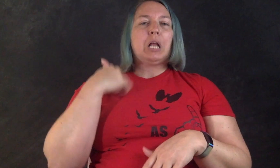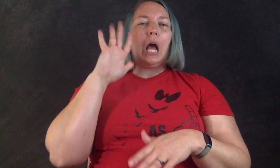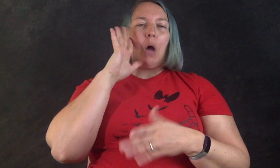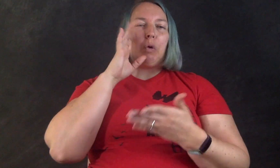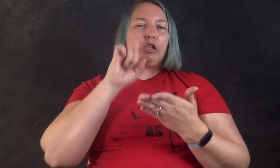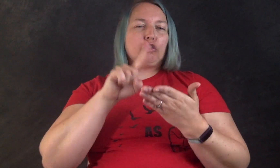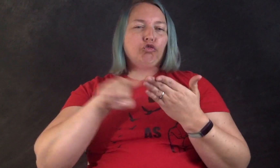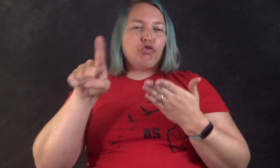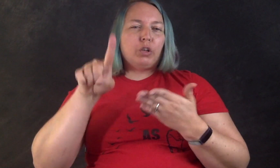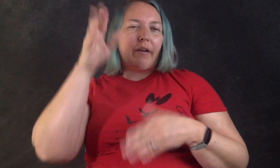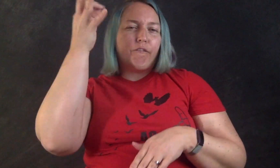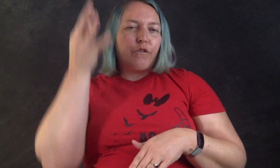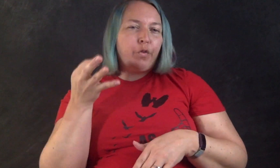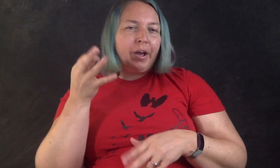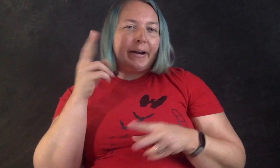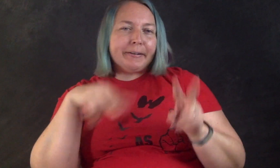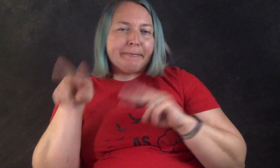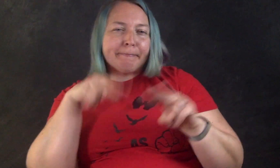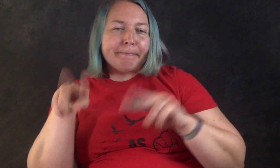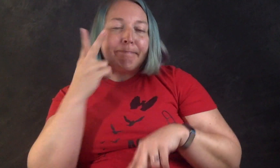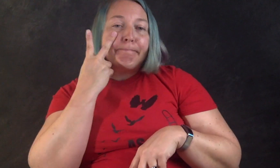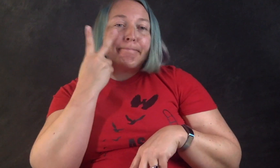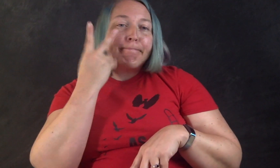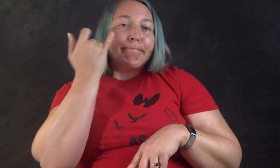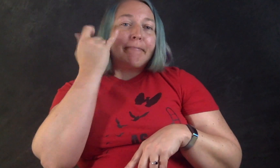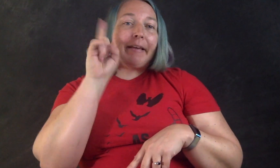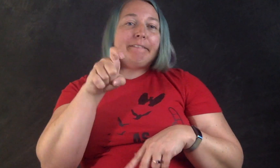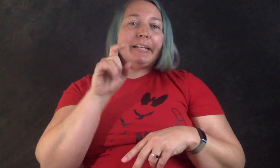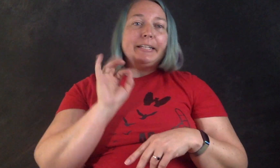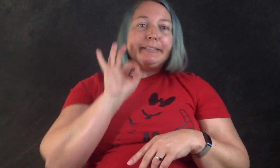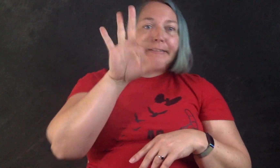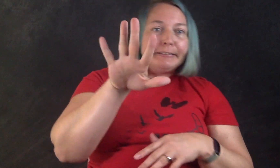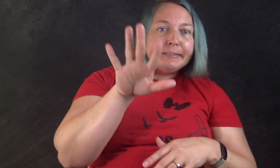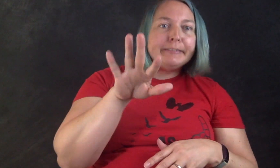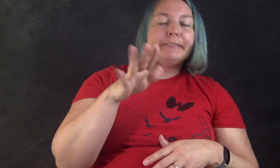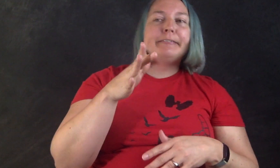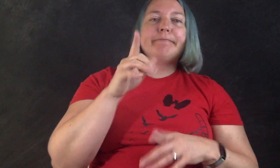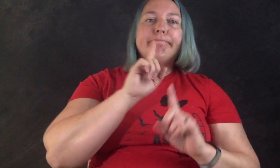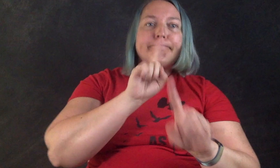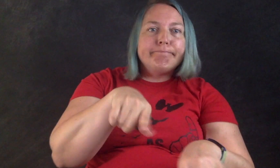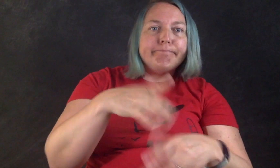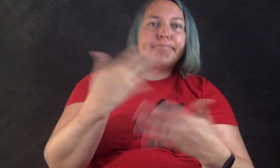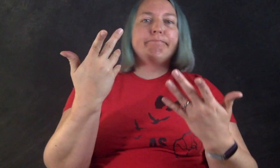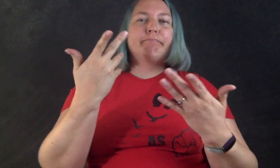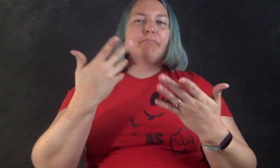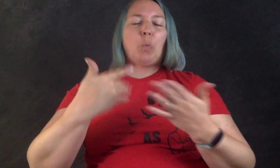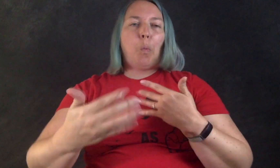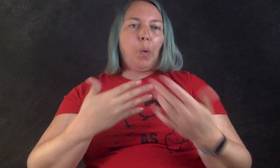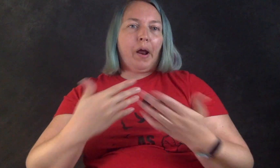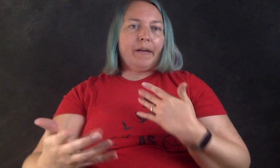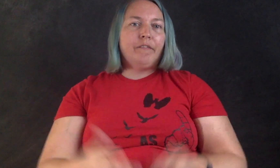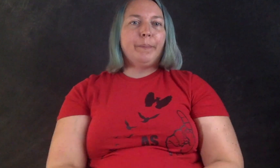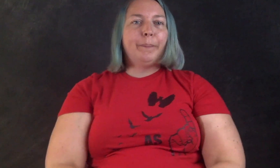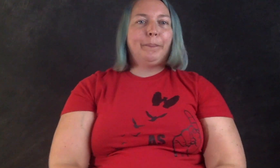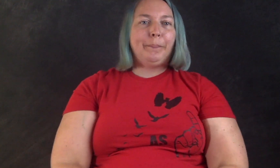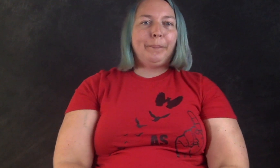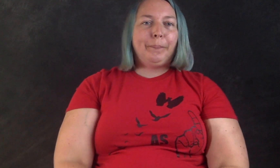I will be checking those weekly on Fridays in case I need to respond or comment.